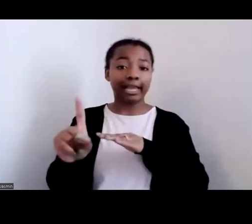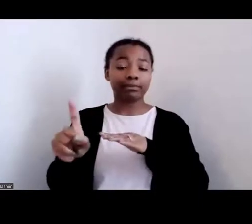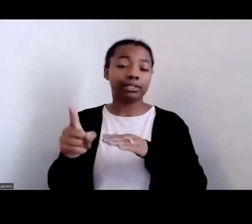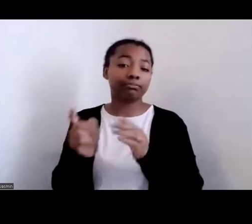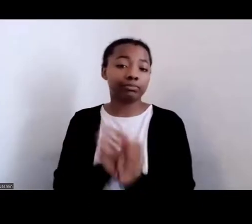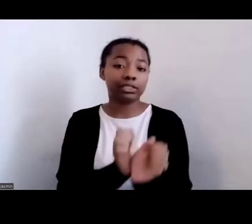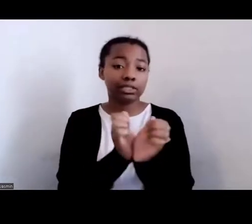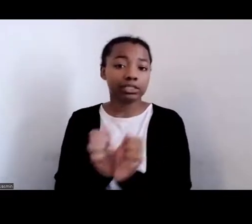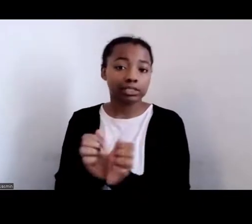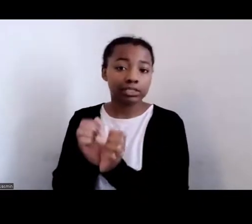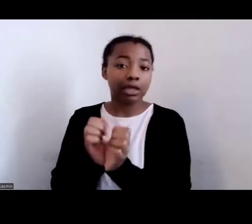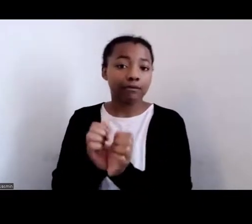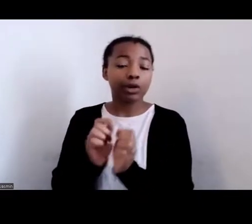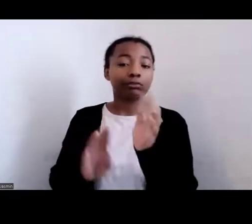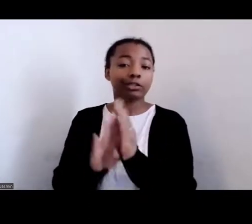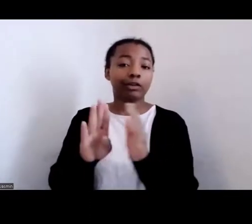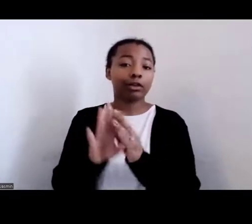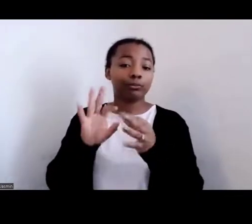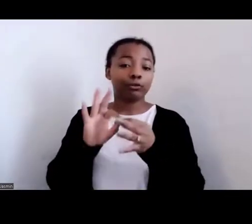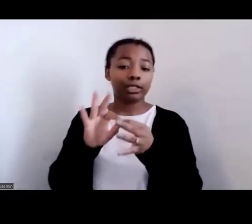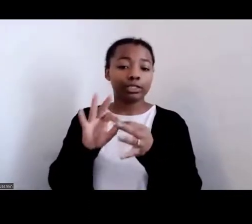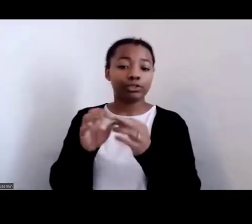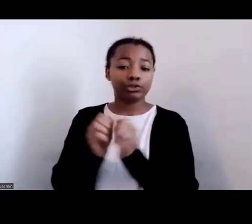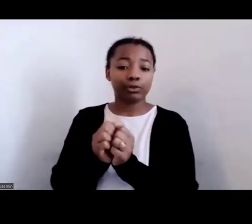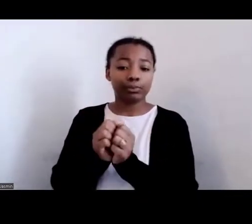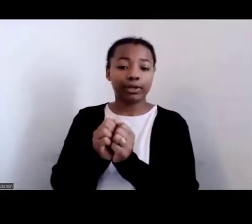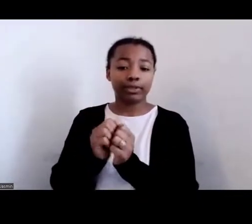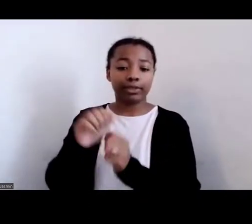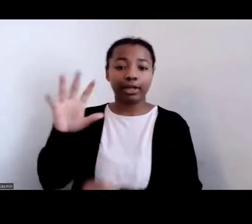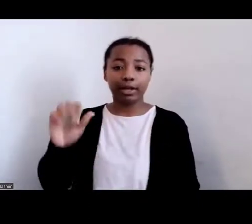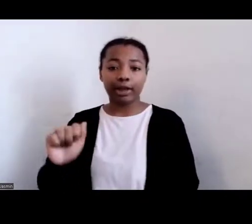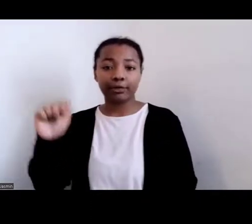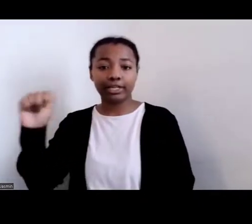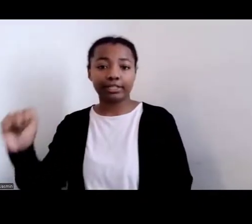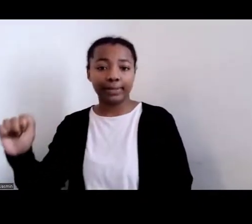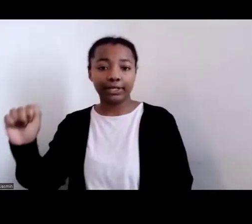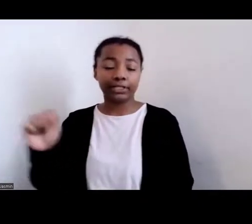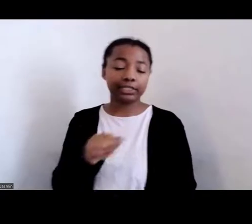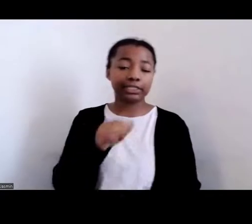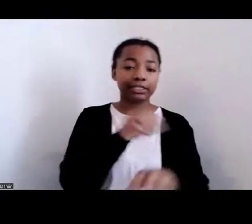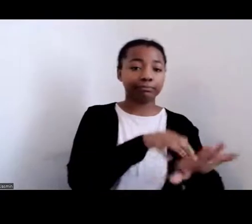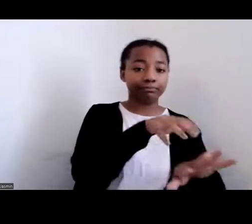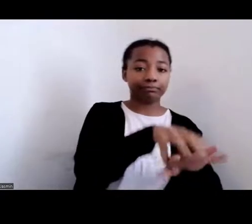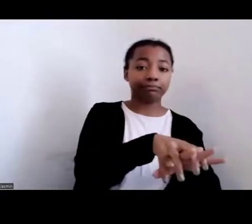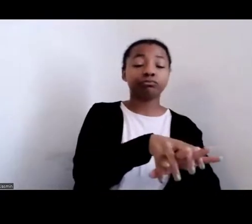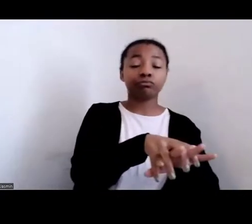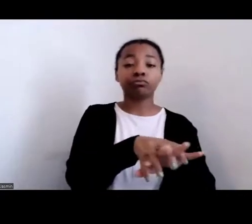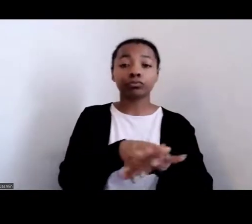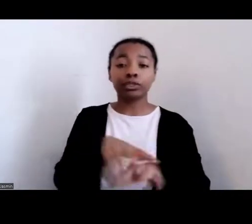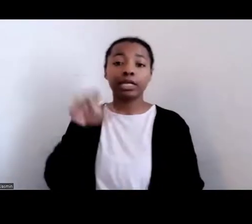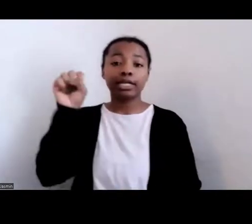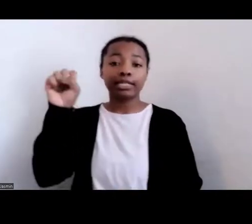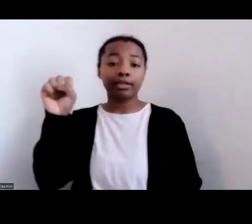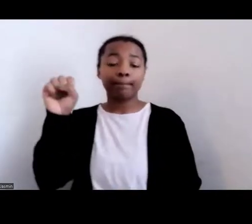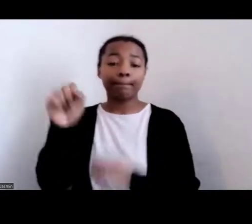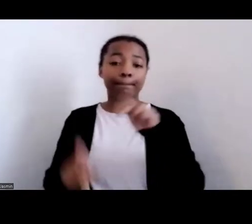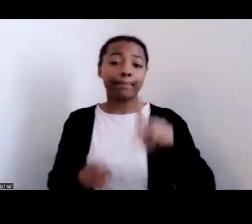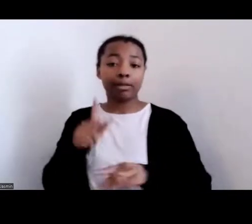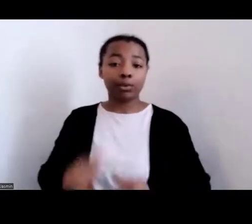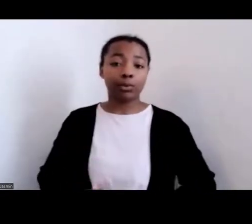Americans had in this period was via enslaved people in the southernmost colonies and states escaping to